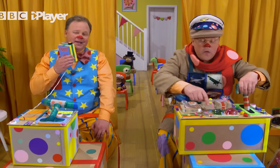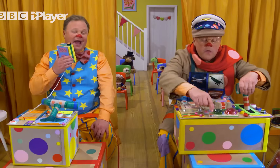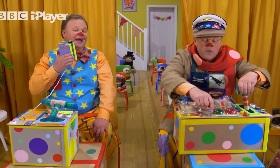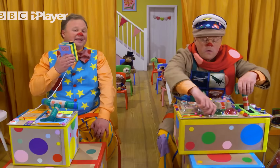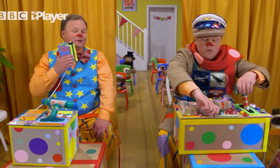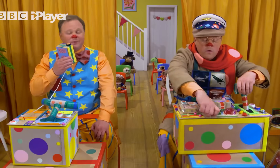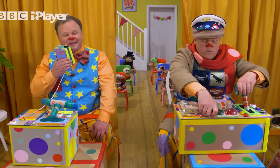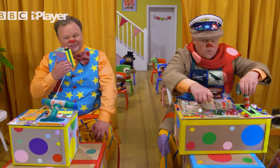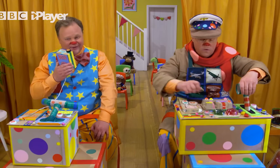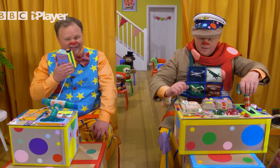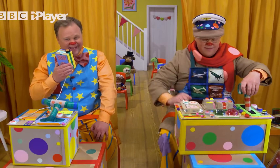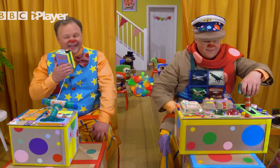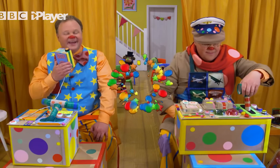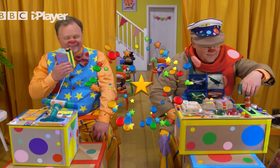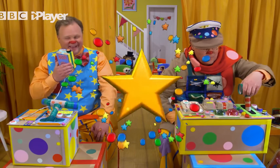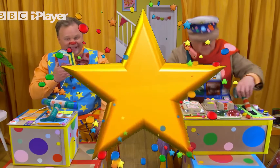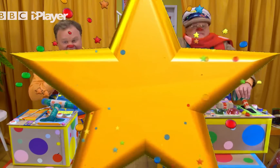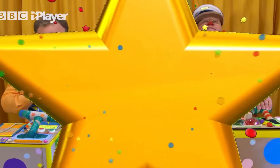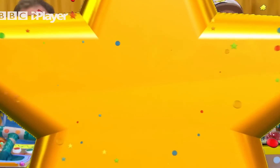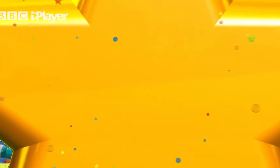and we will be shortly